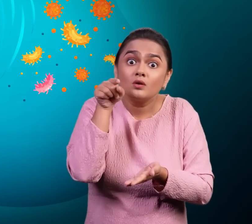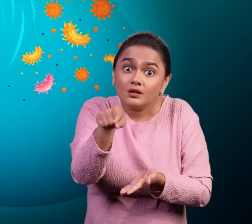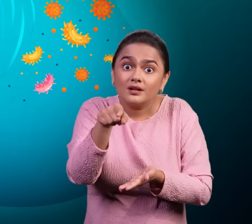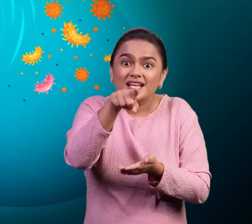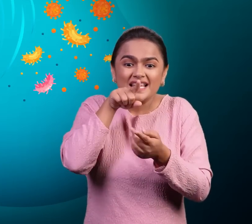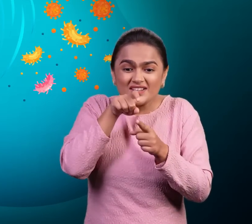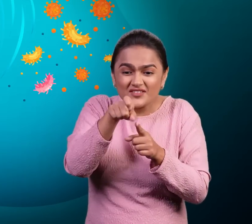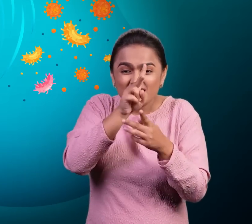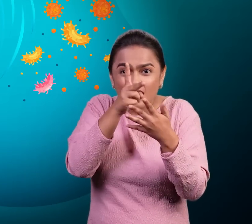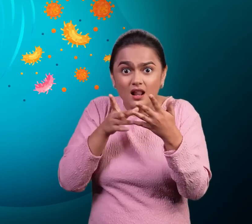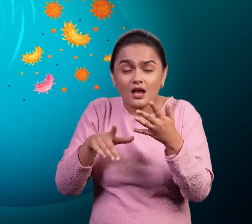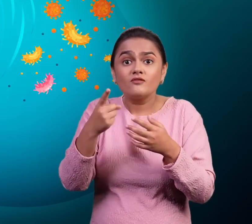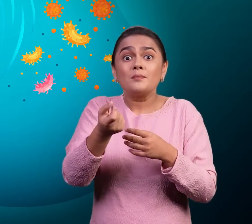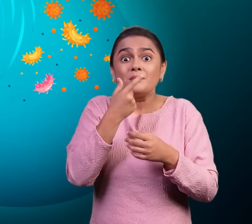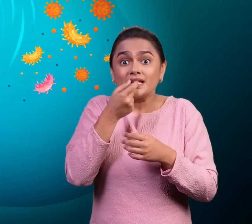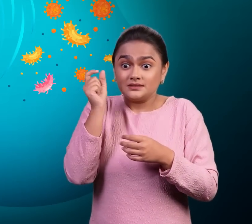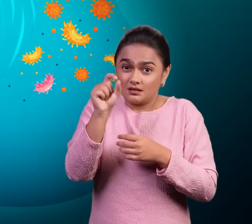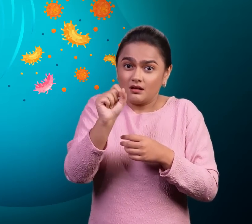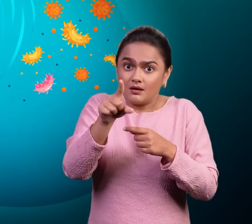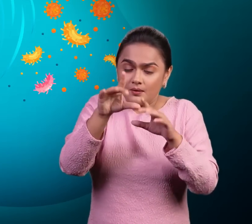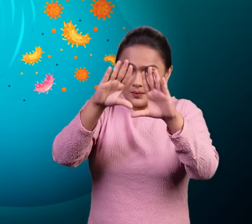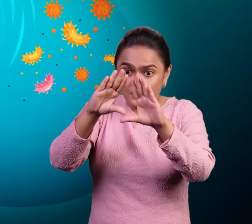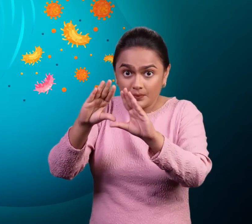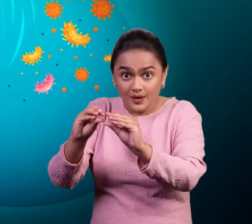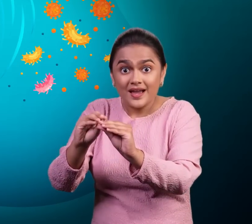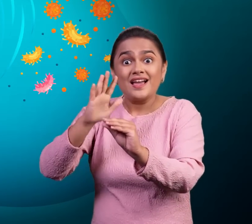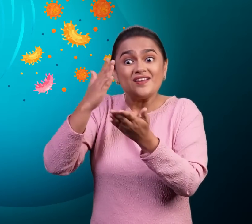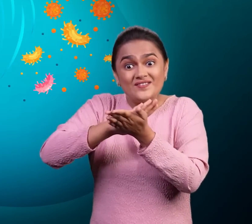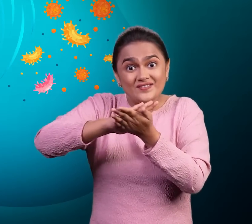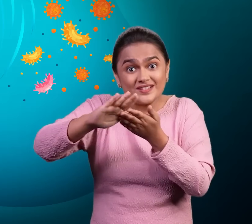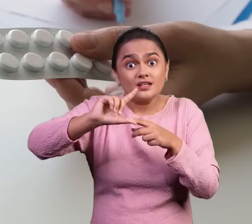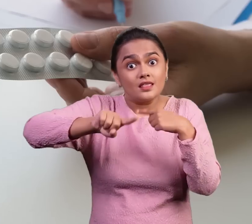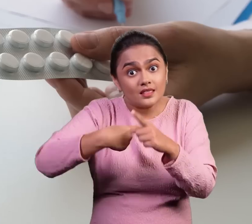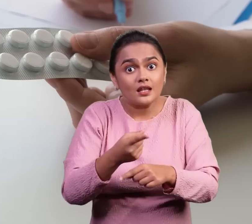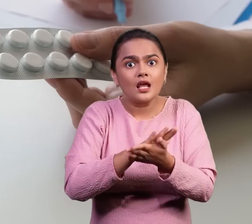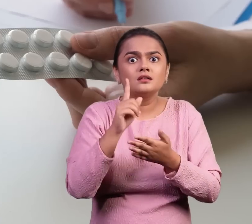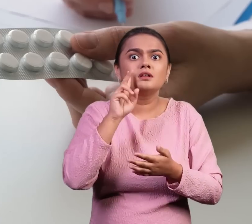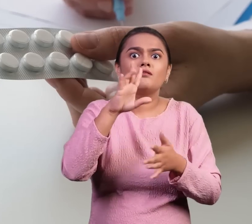You will first be treated for the infection, followed by medication for the virus.